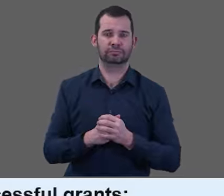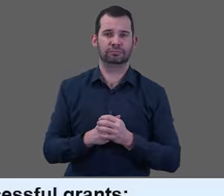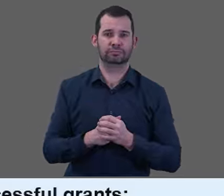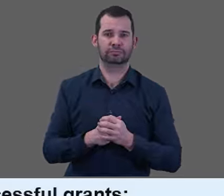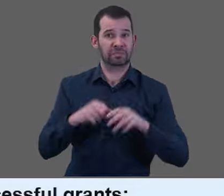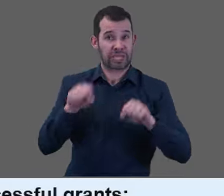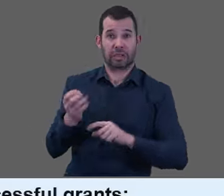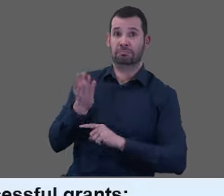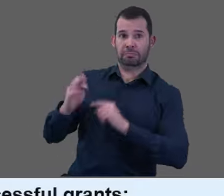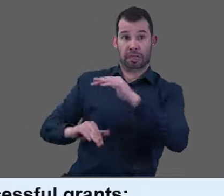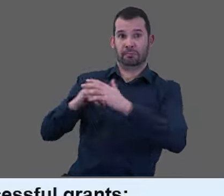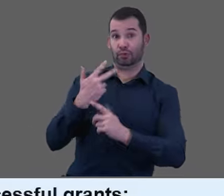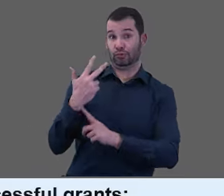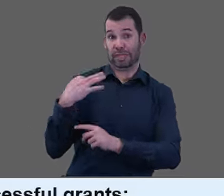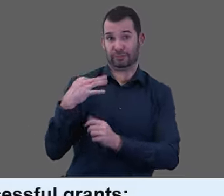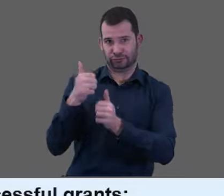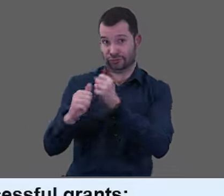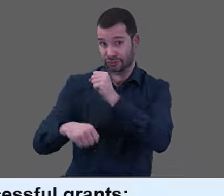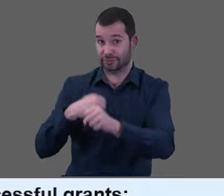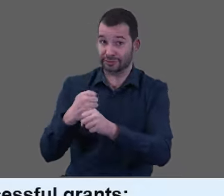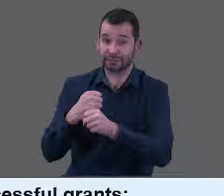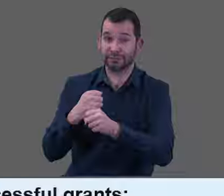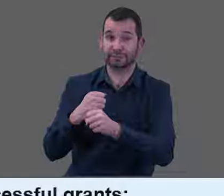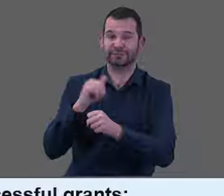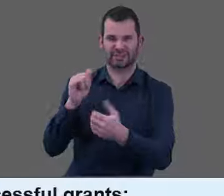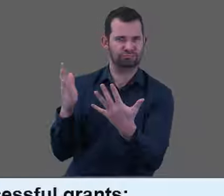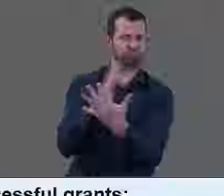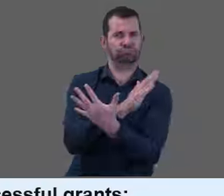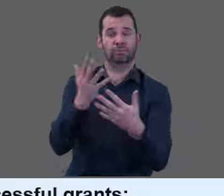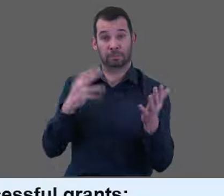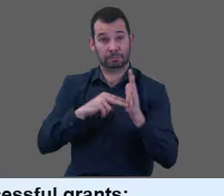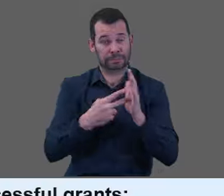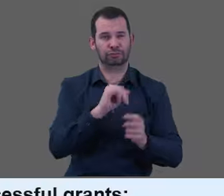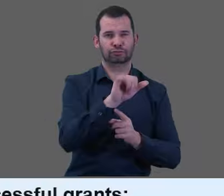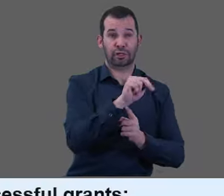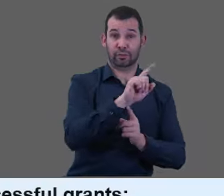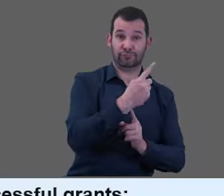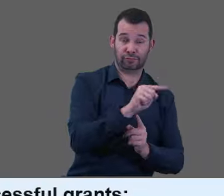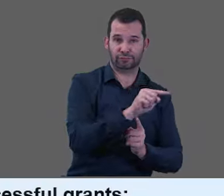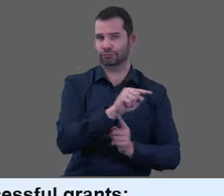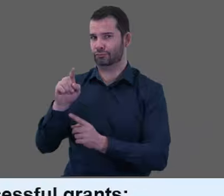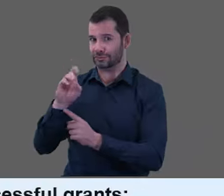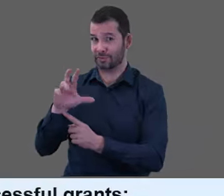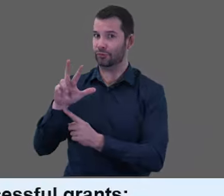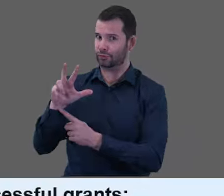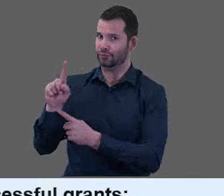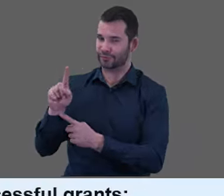You can submit up to three applications per year, and that’s between January 1st and December 31st.